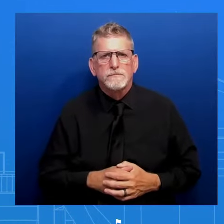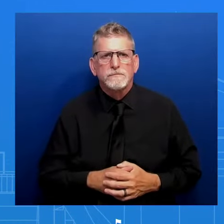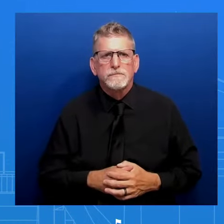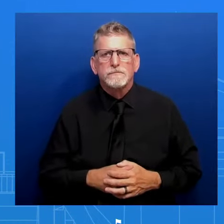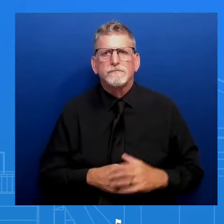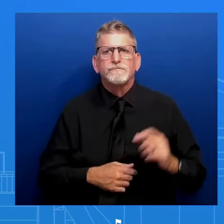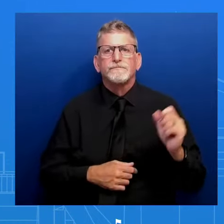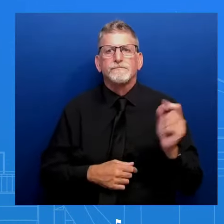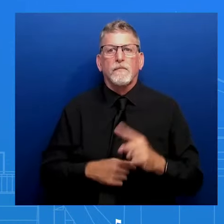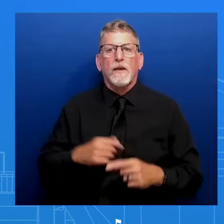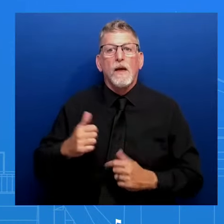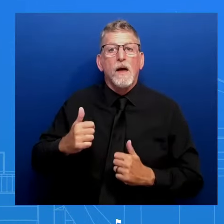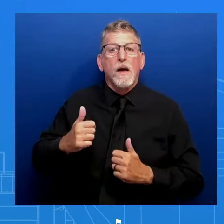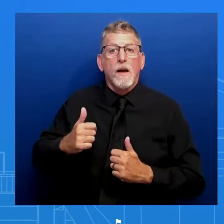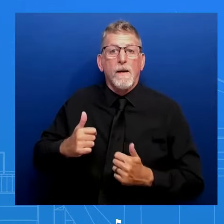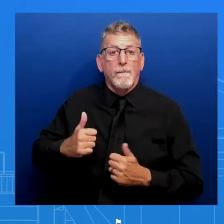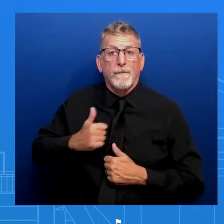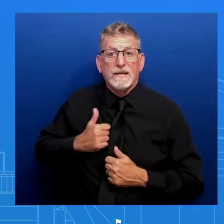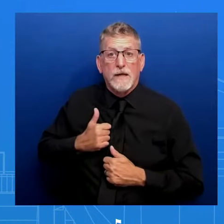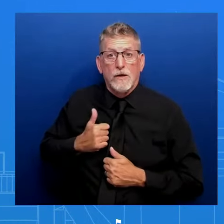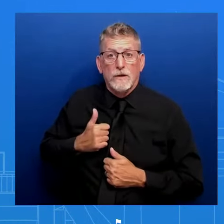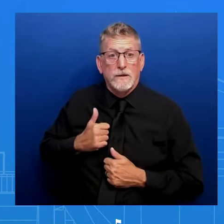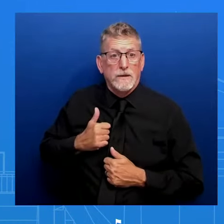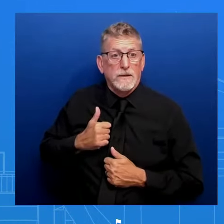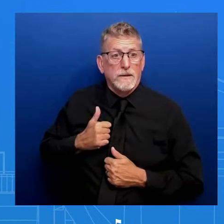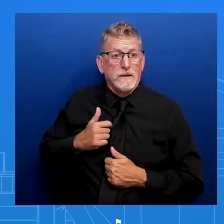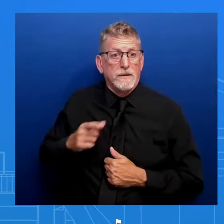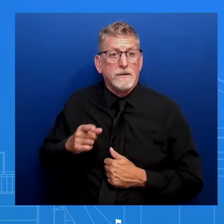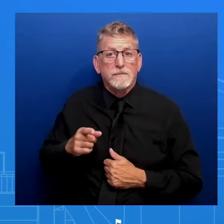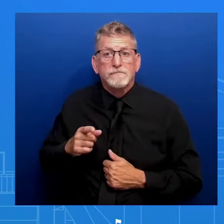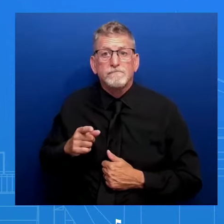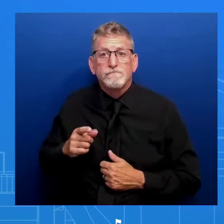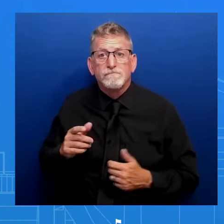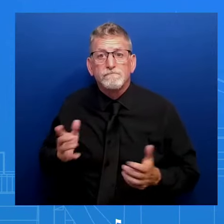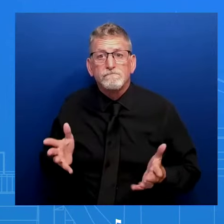by saying that he'd be open to limiting the debate time on each individual nominee.